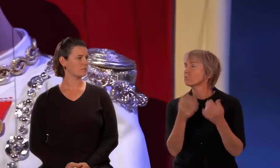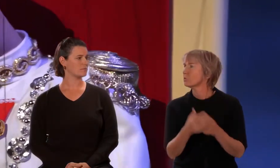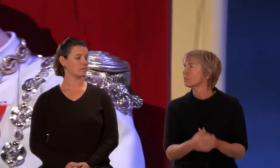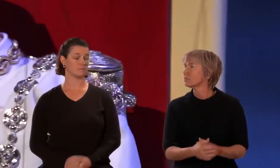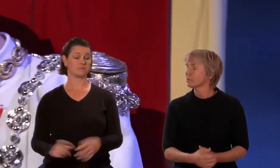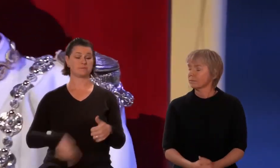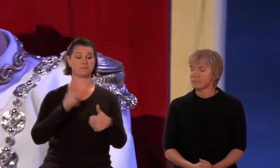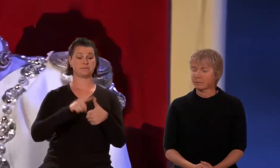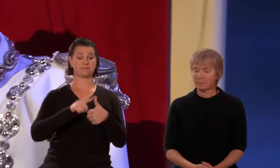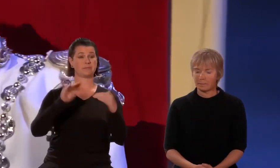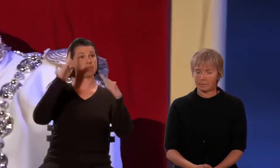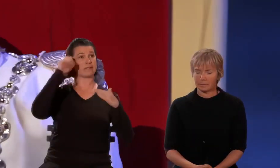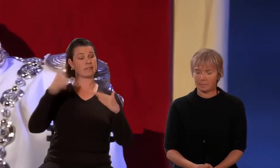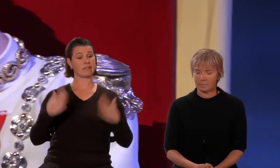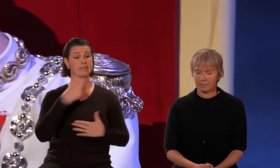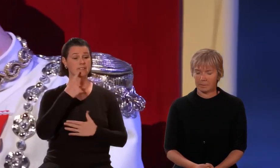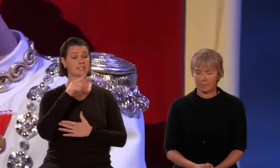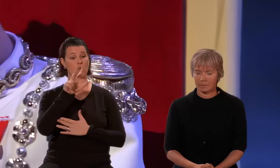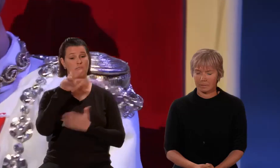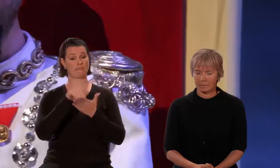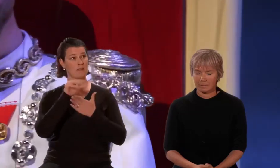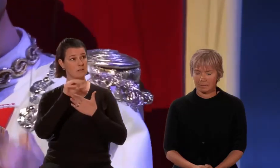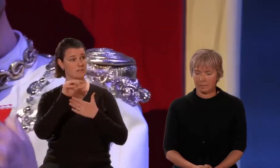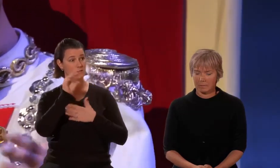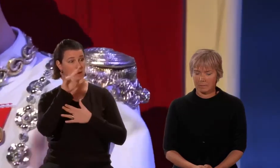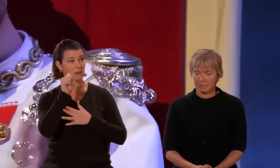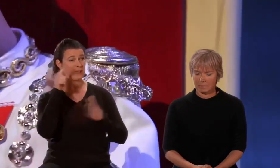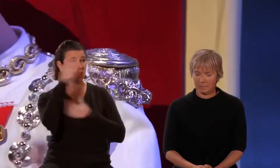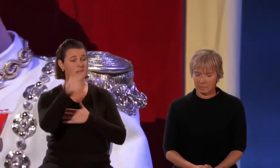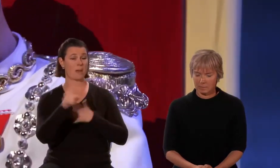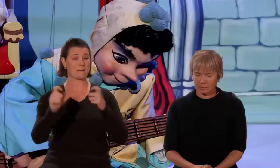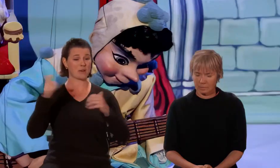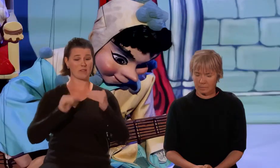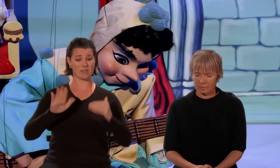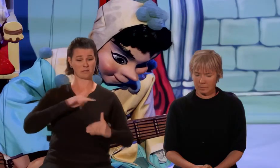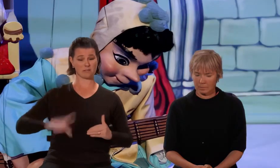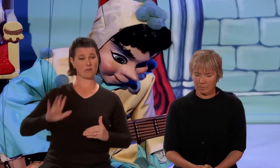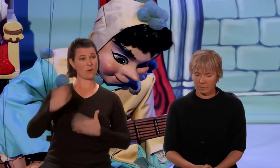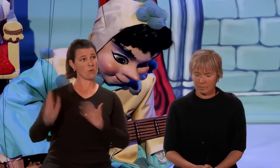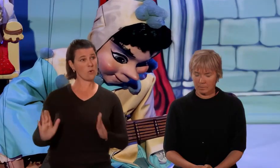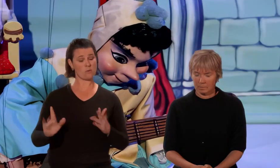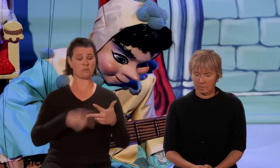it is 35,000 miles away and bigger than the Princess Lenore's room. The Royal Wizard says